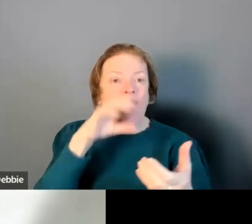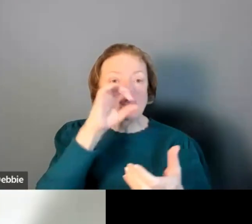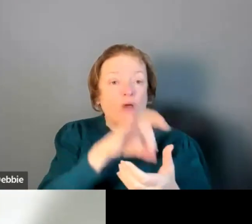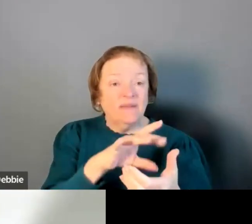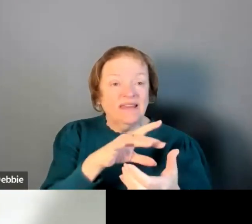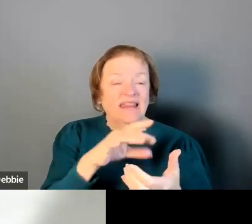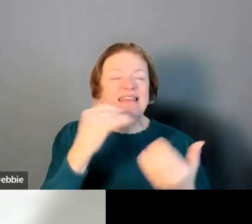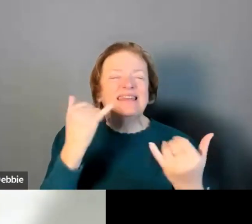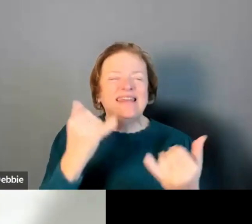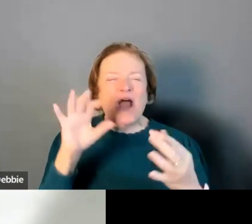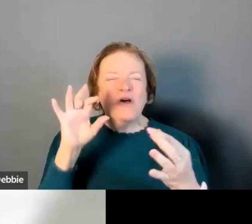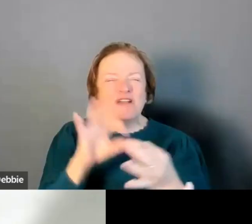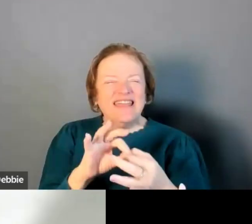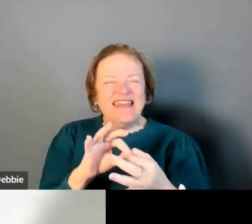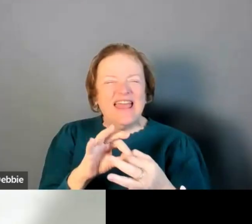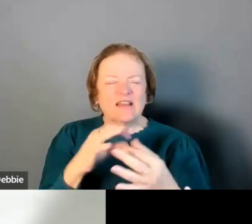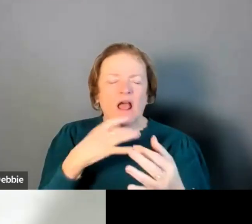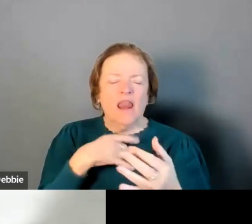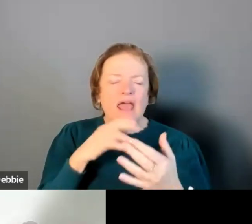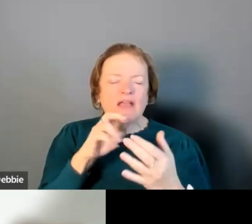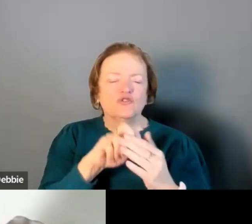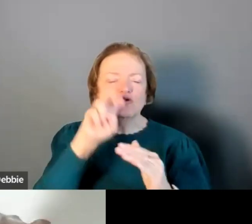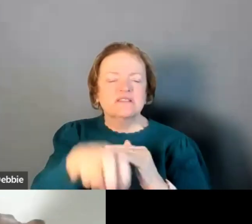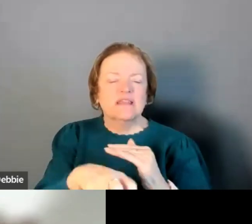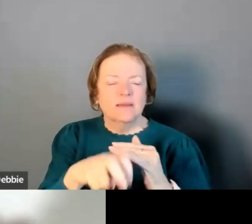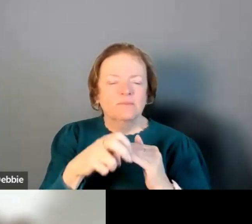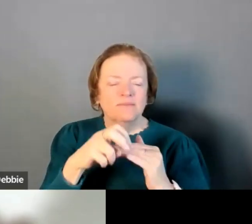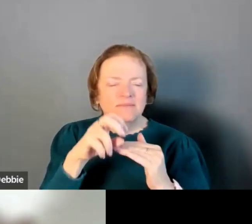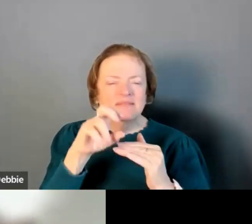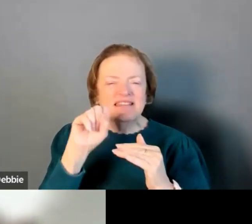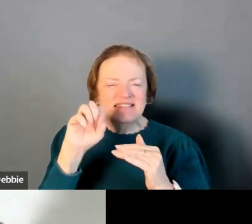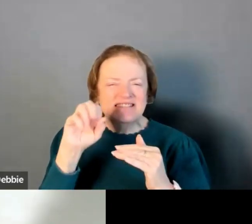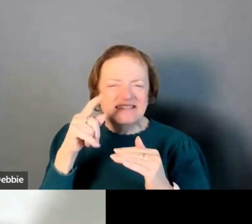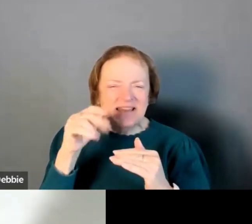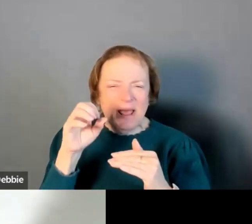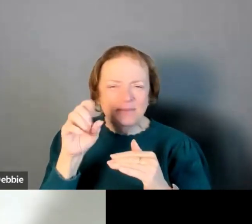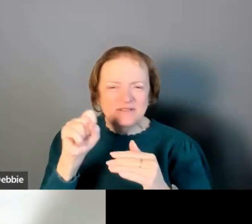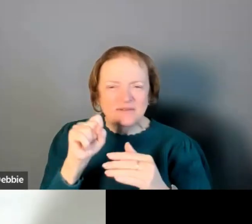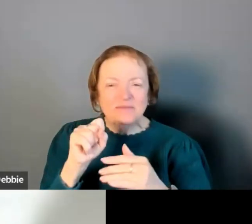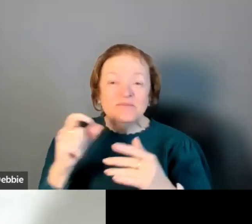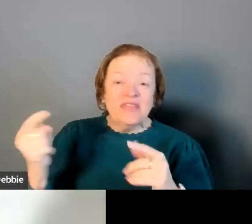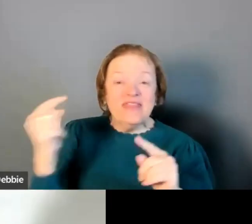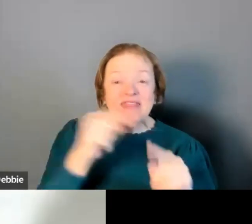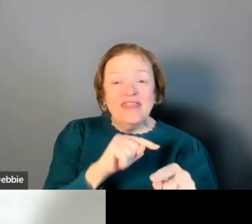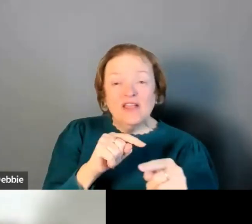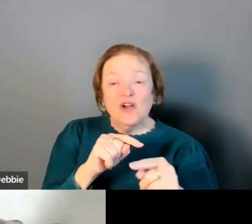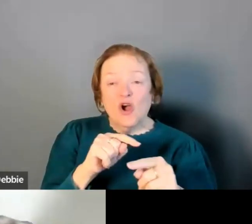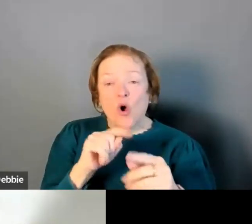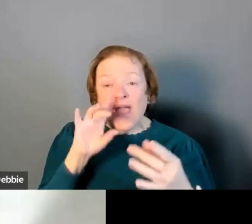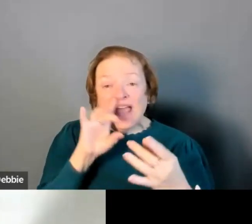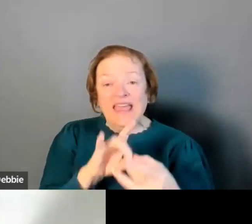I love to skip steps, because so now you just go in your regular, and you hit connect. Let me show you.